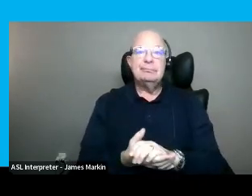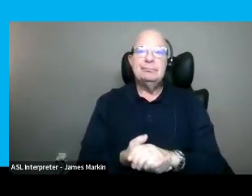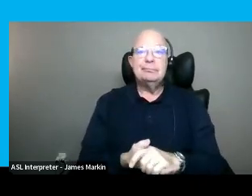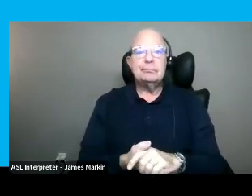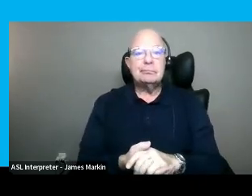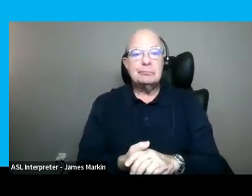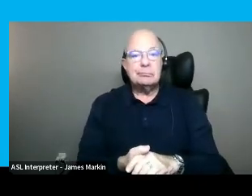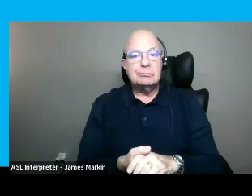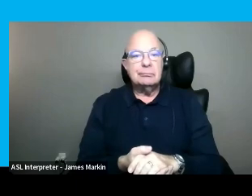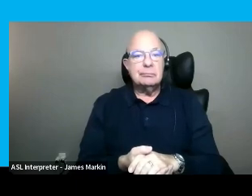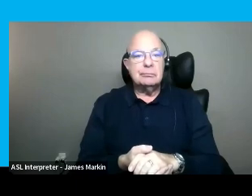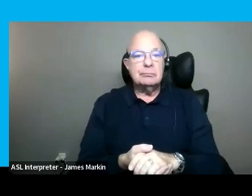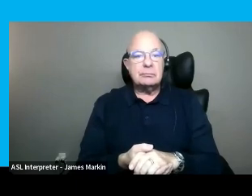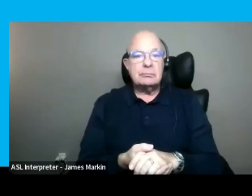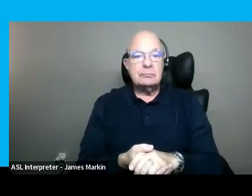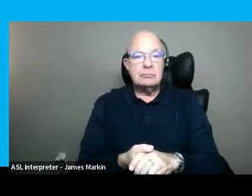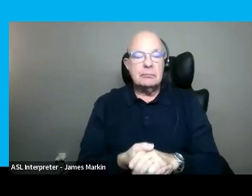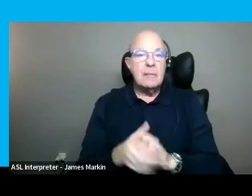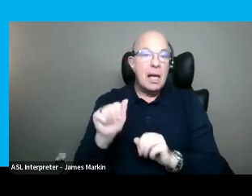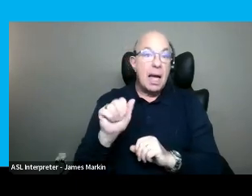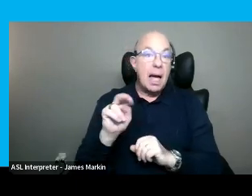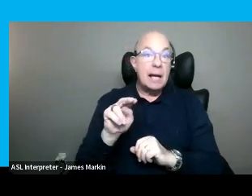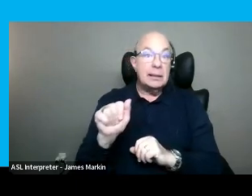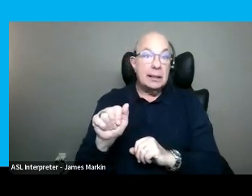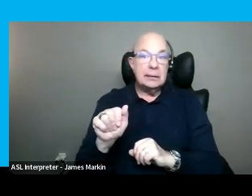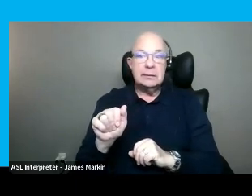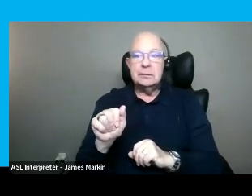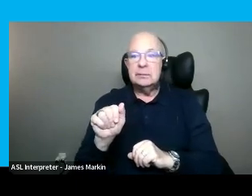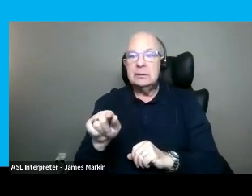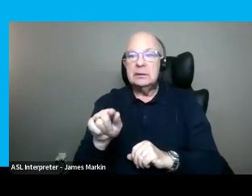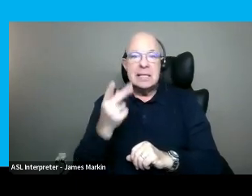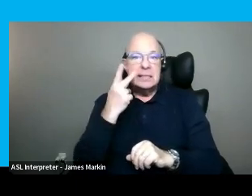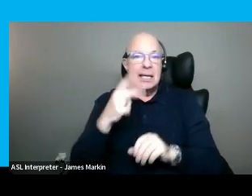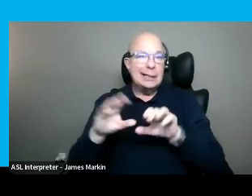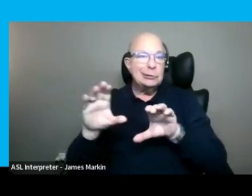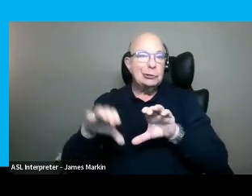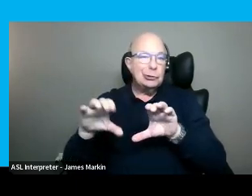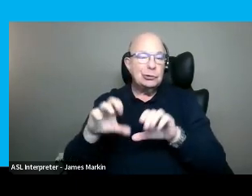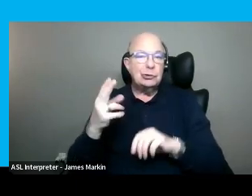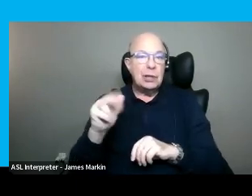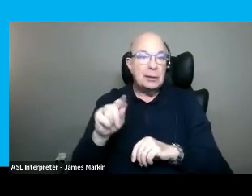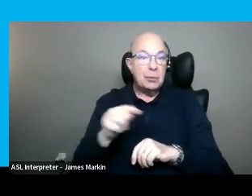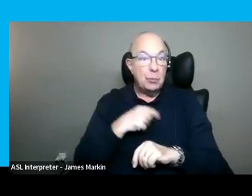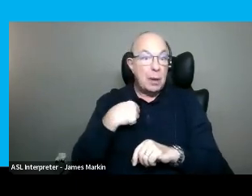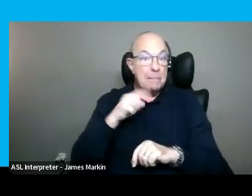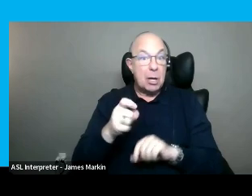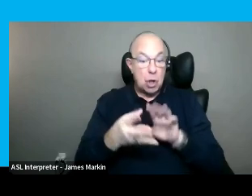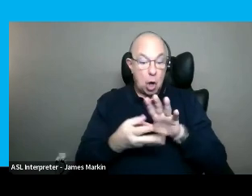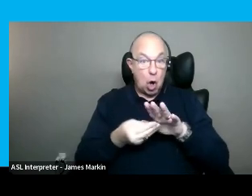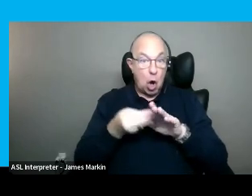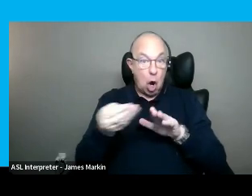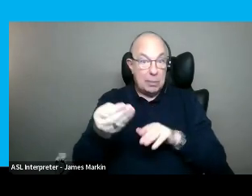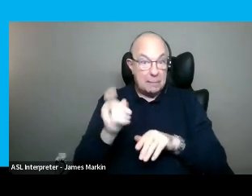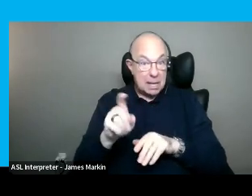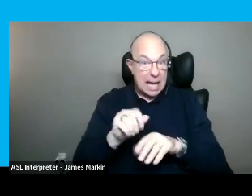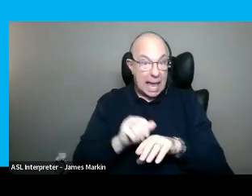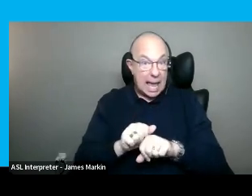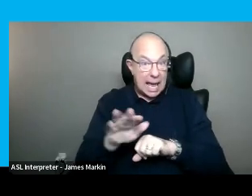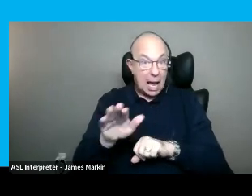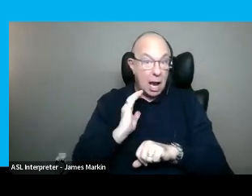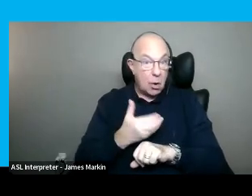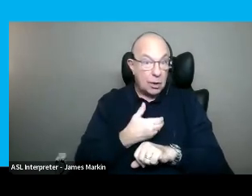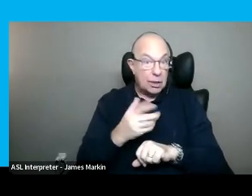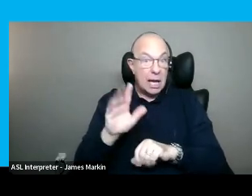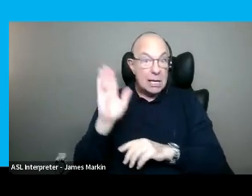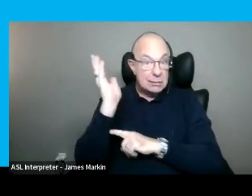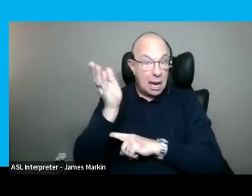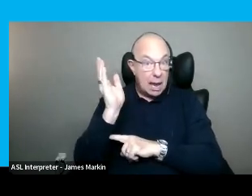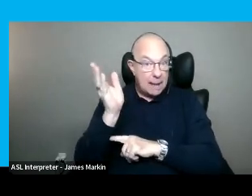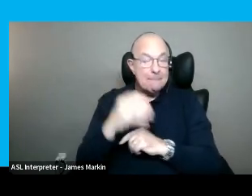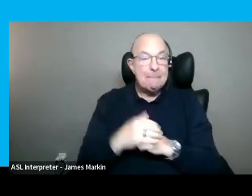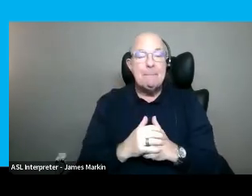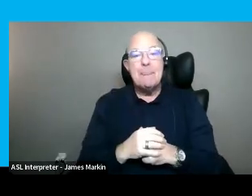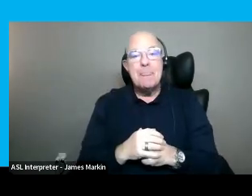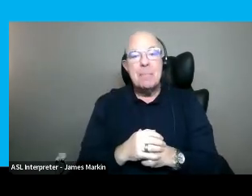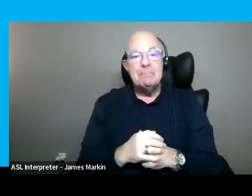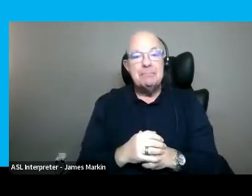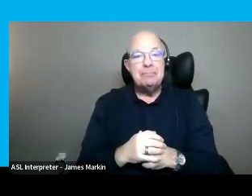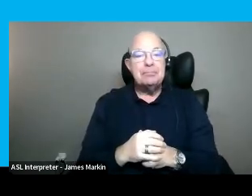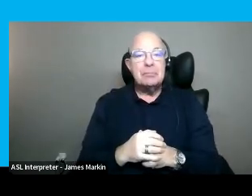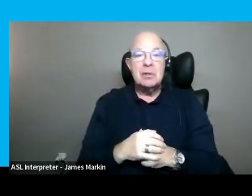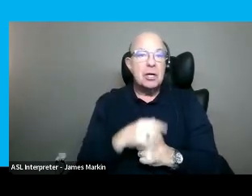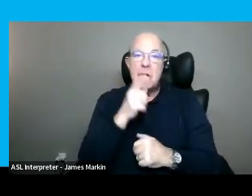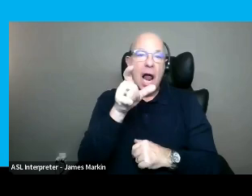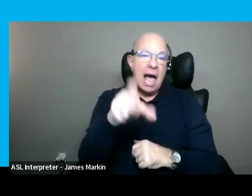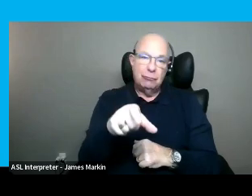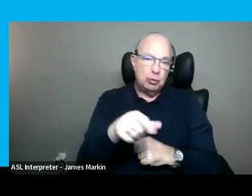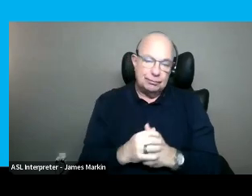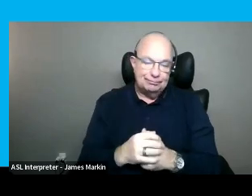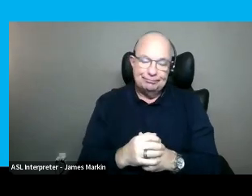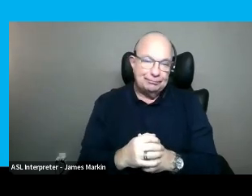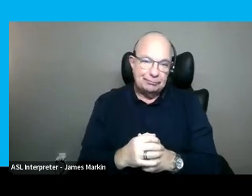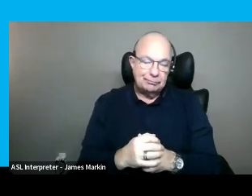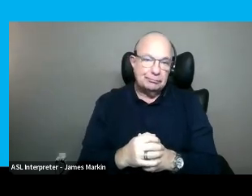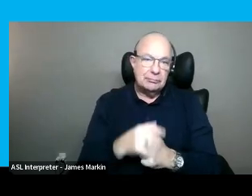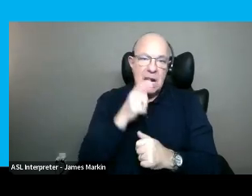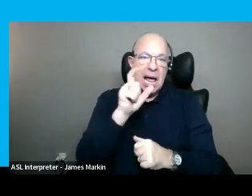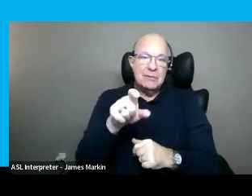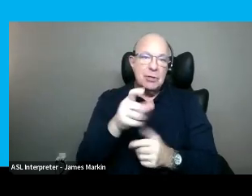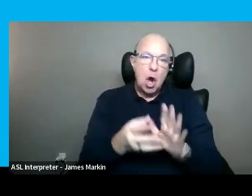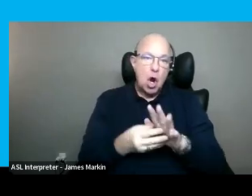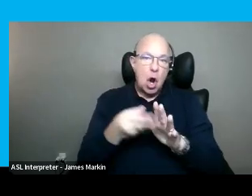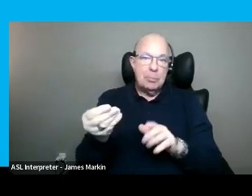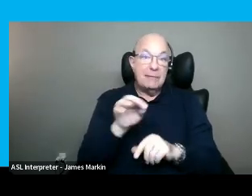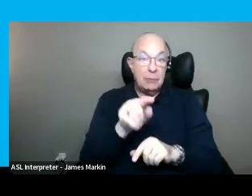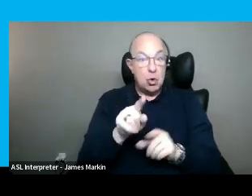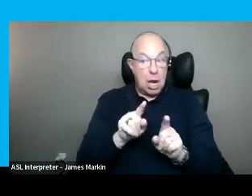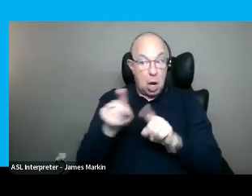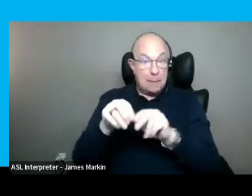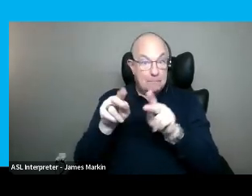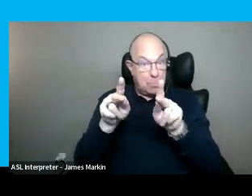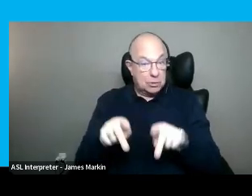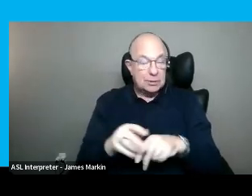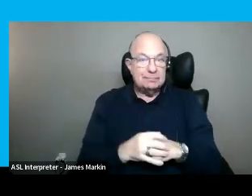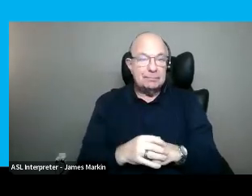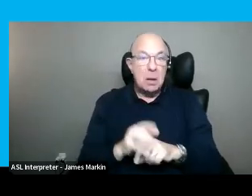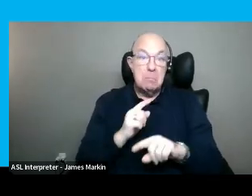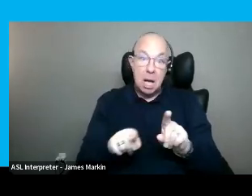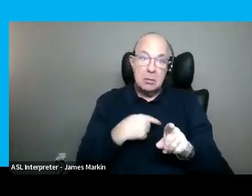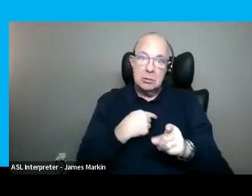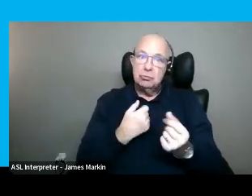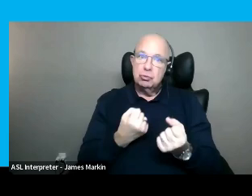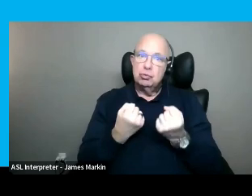Shannon Spencer (she/her): Thanks, and I see that Anna is also responding to Gabe in the chat, asking, do we need to send in a copy of our deputation? So, Anna, for those who can't see the chat, we shared that you're not obligated to send in a copy if you're debuting in person, but I do recommend that you do.